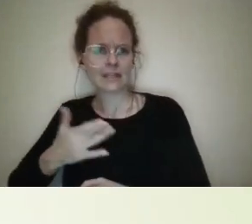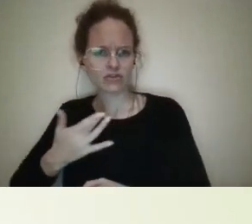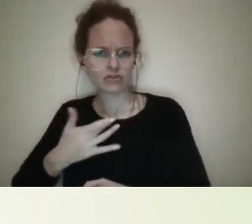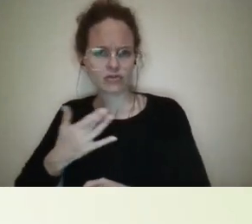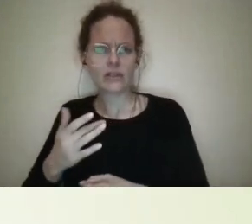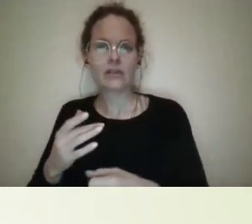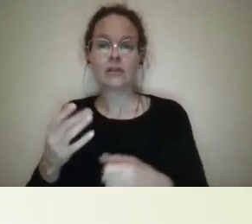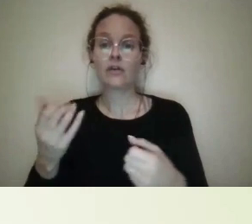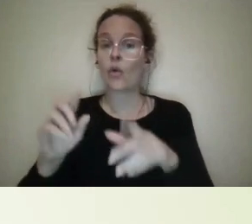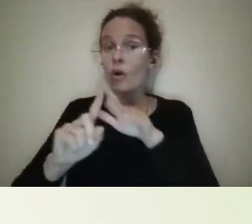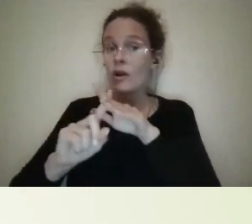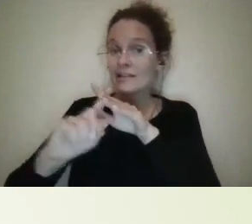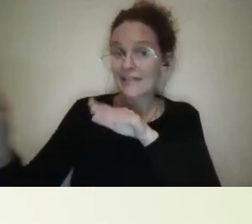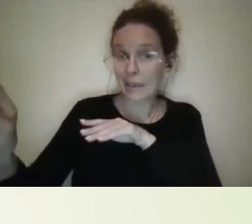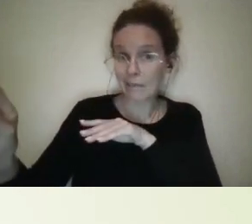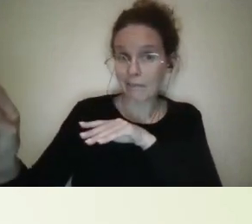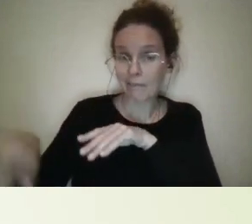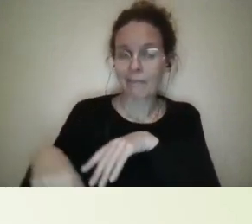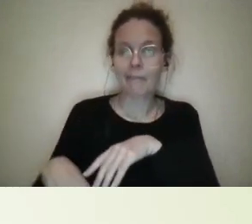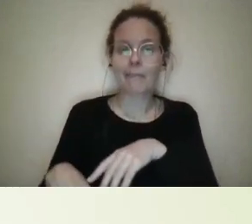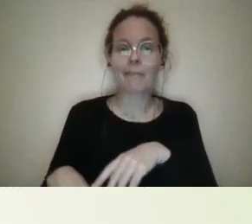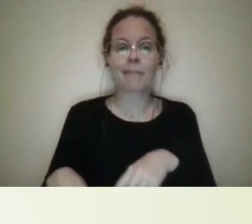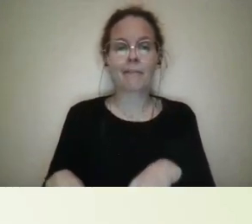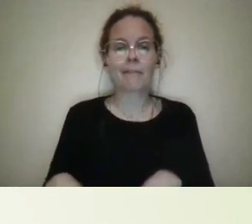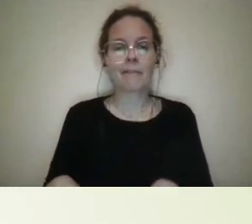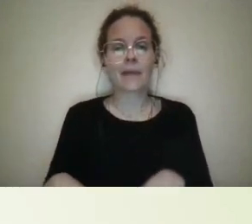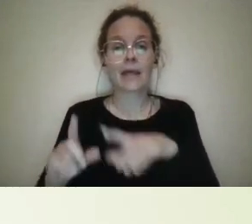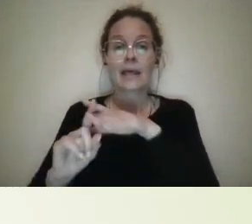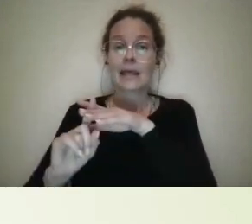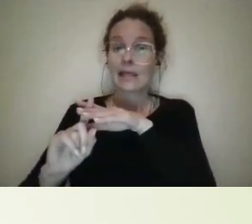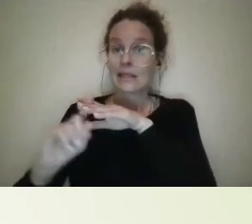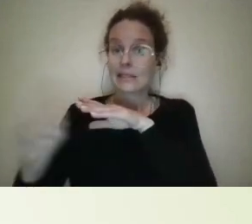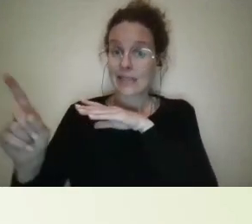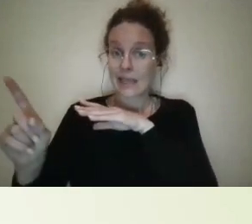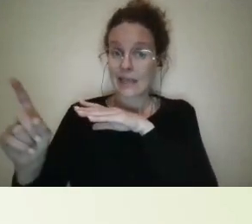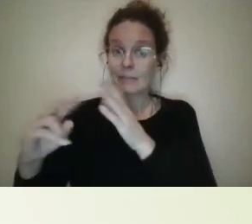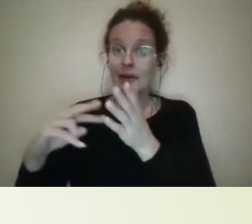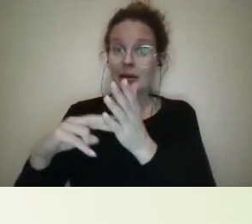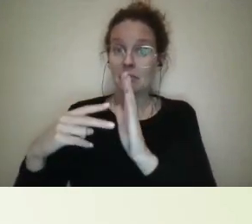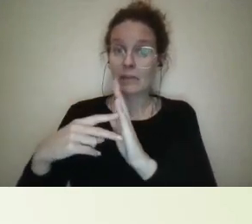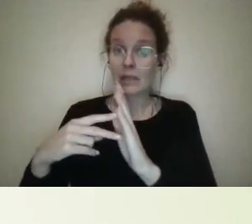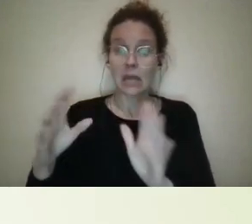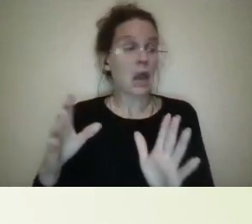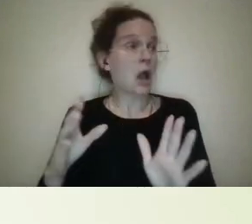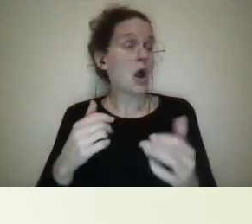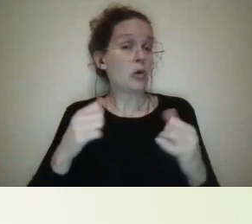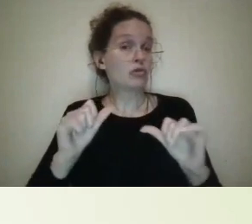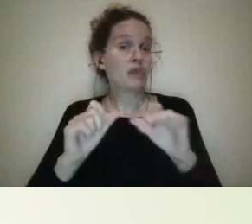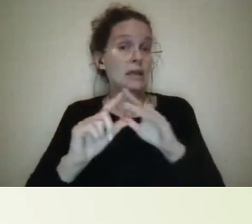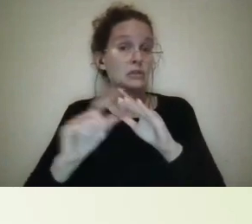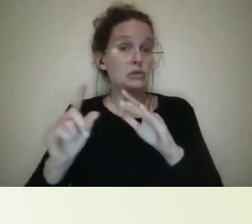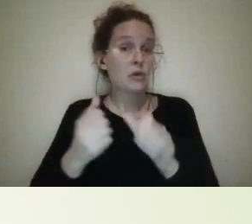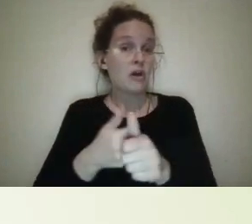Now, escape. You might hear, "oh, they're trying to get out of doing something." Not